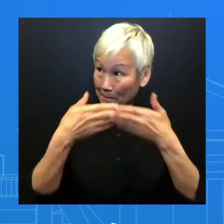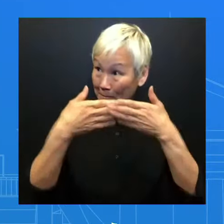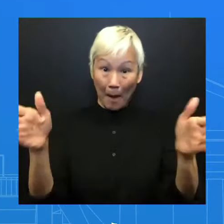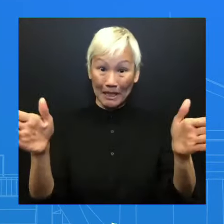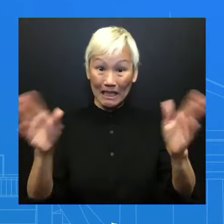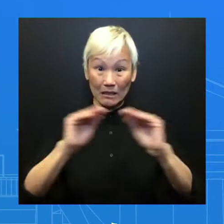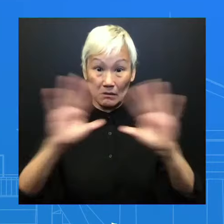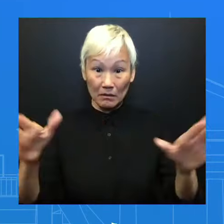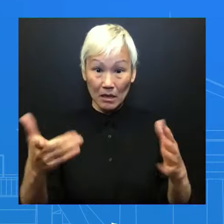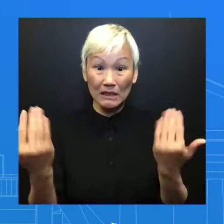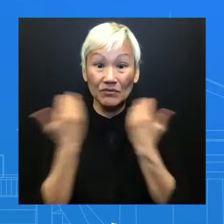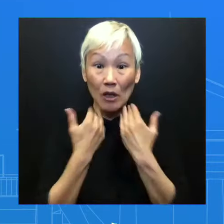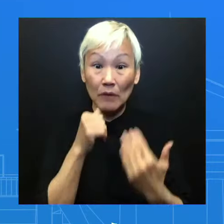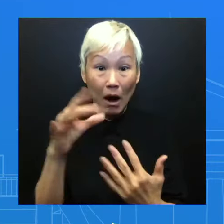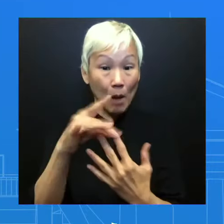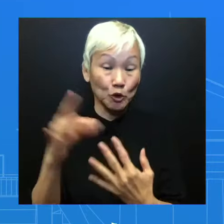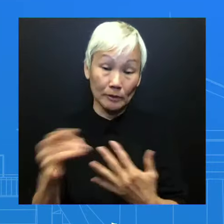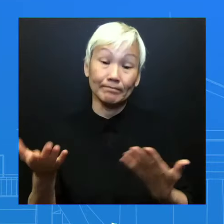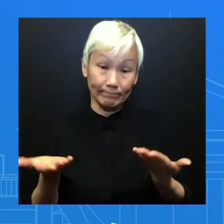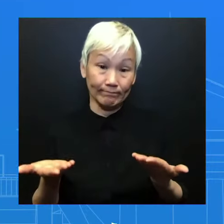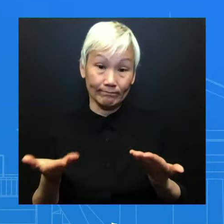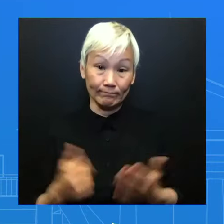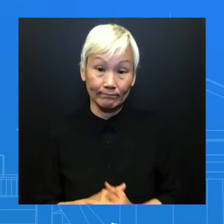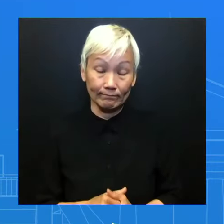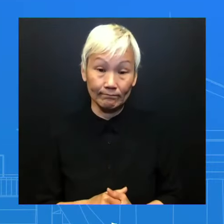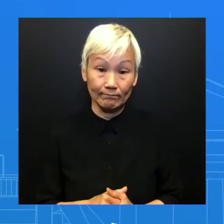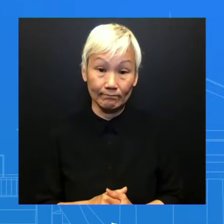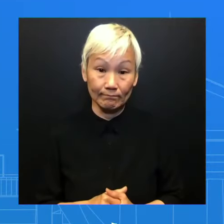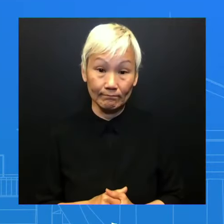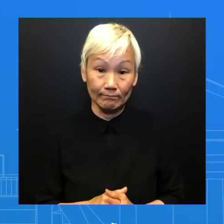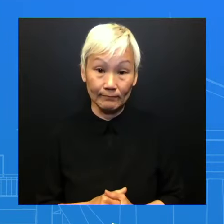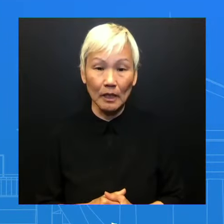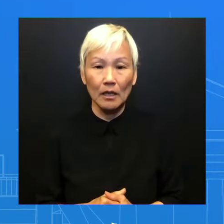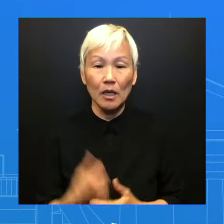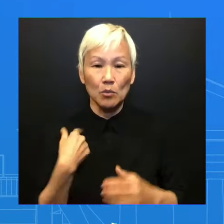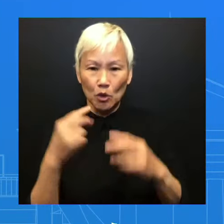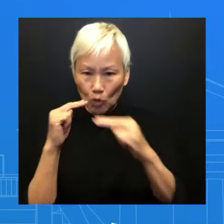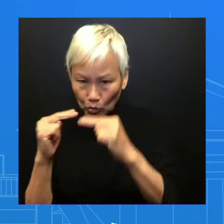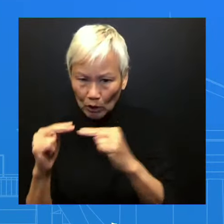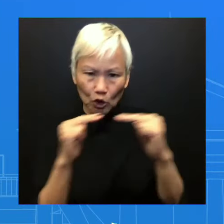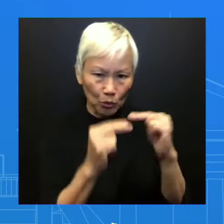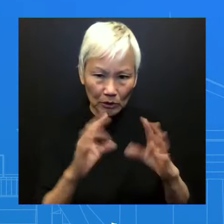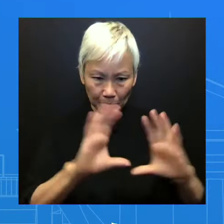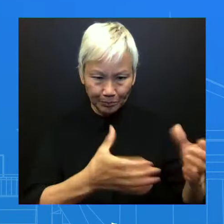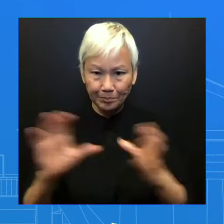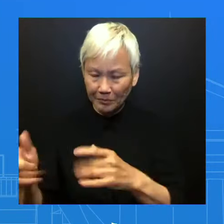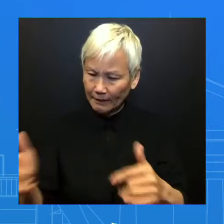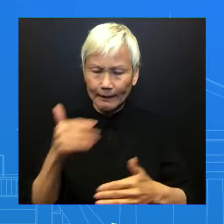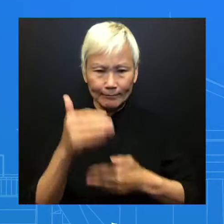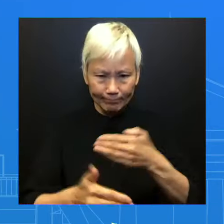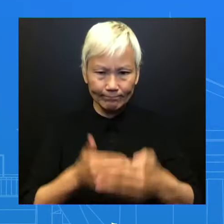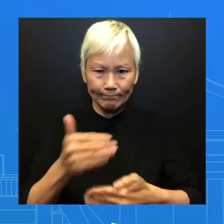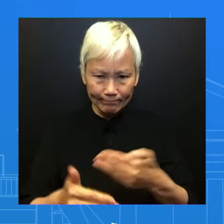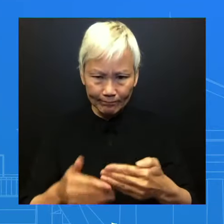We are continuing to have productive conversations. Negotiations continue. Again, I just mentioned how the --